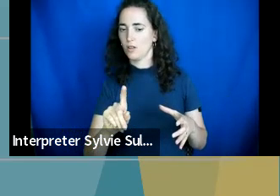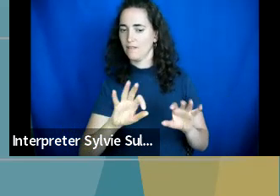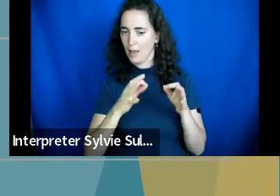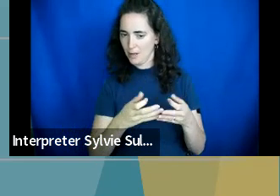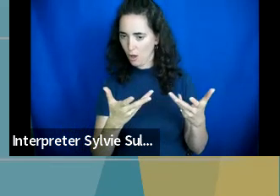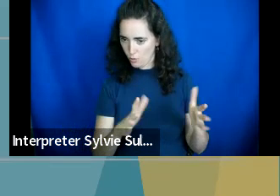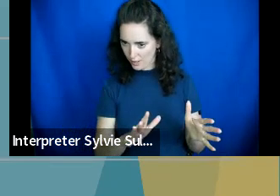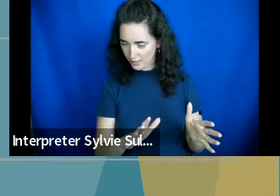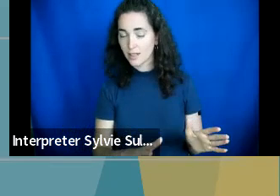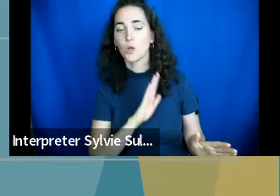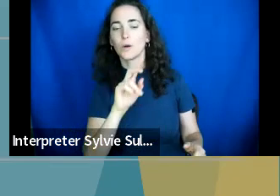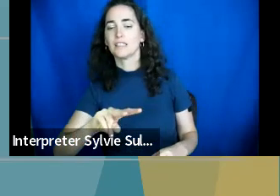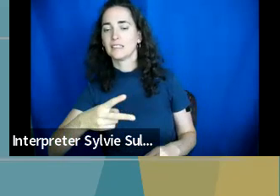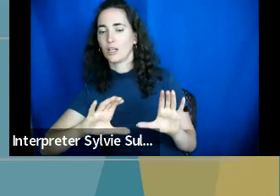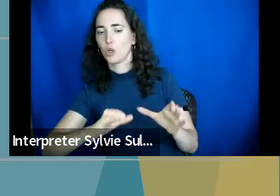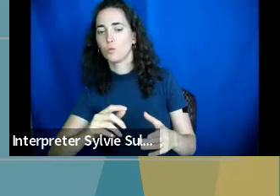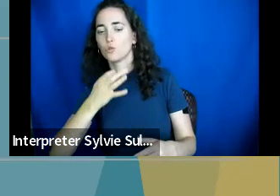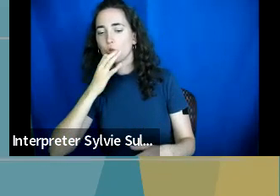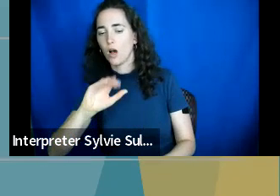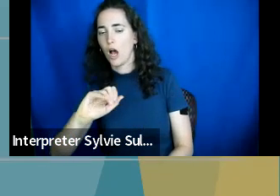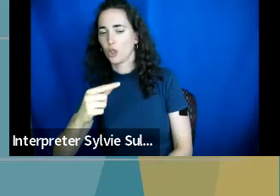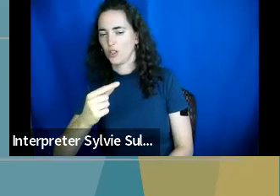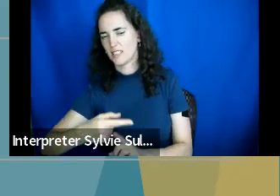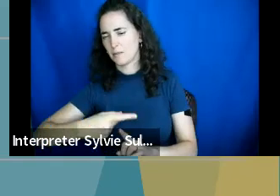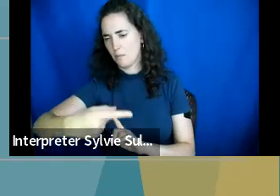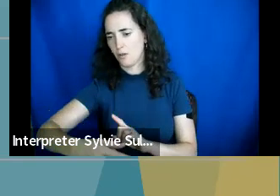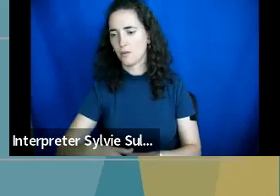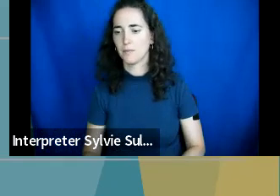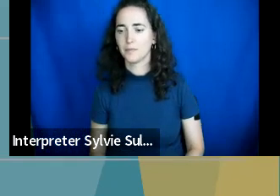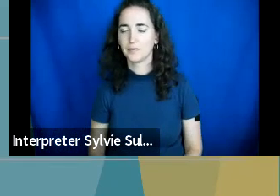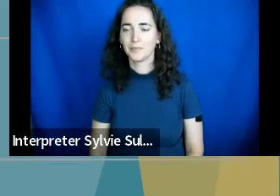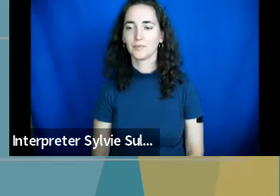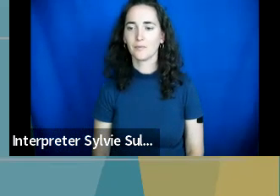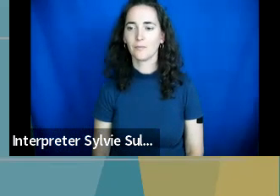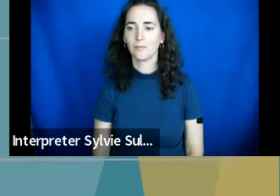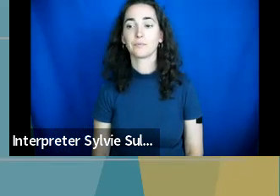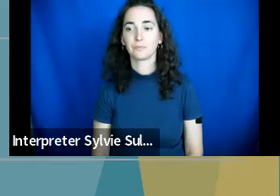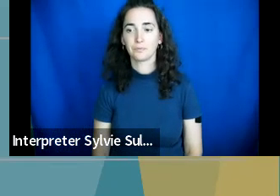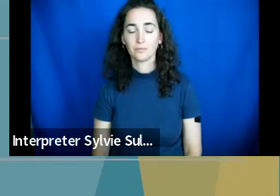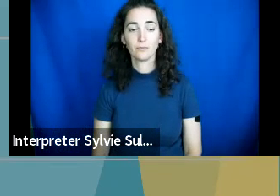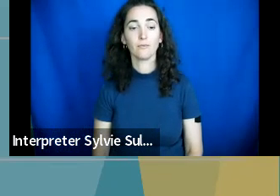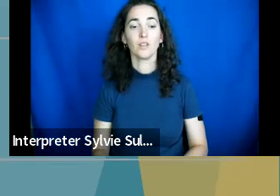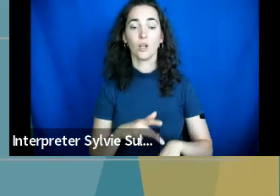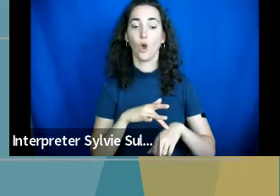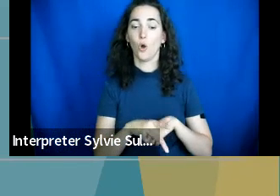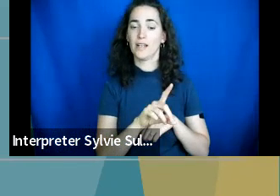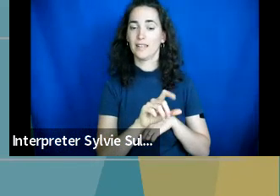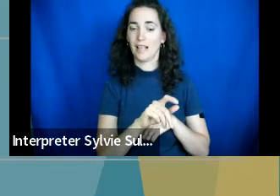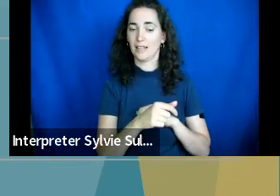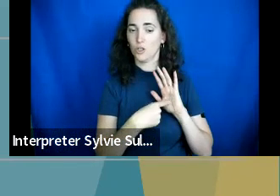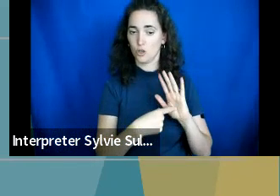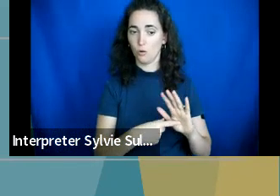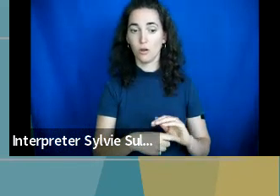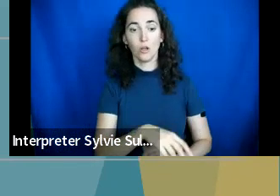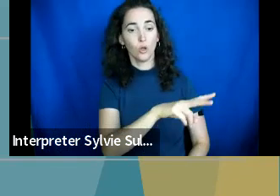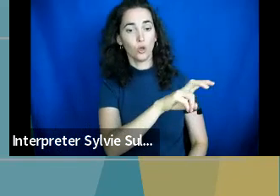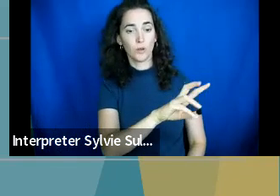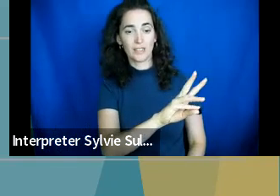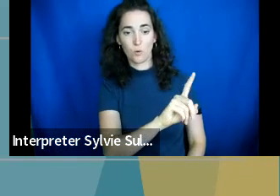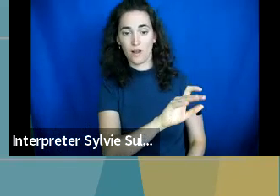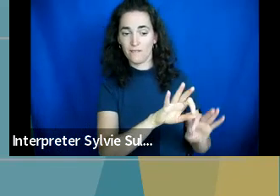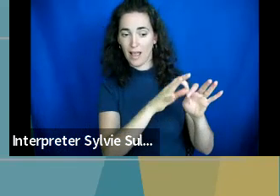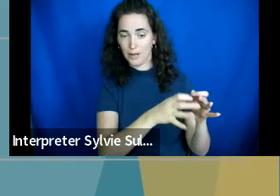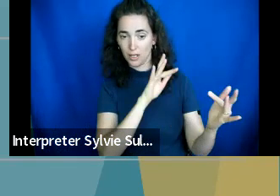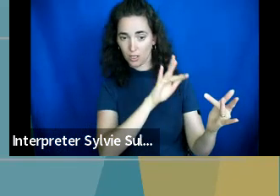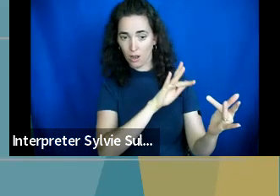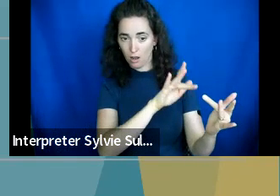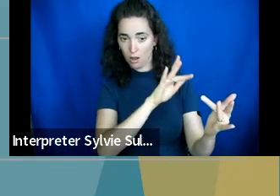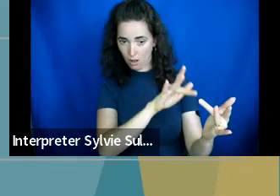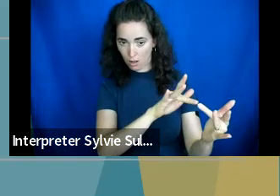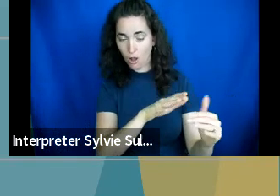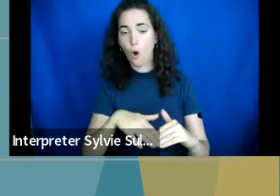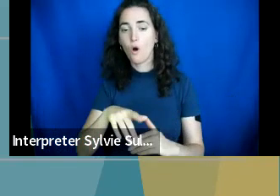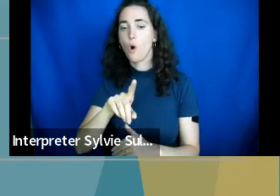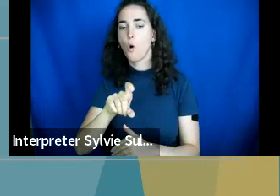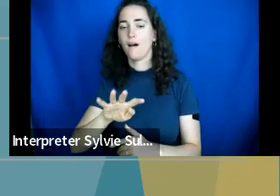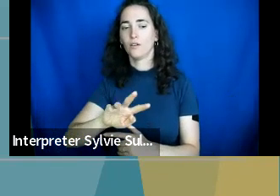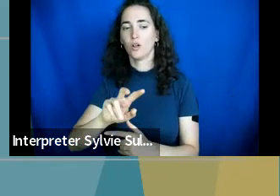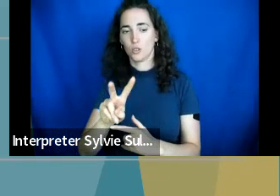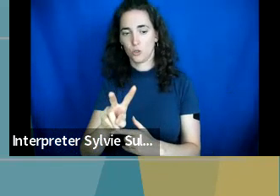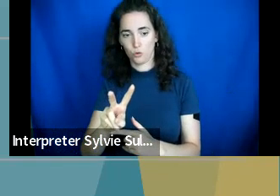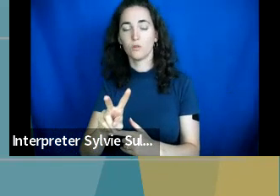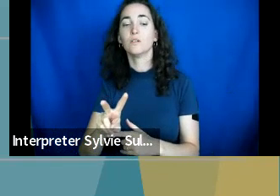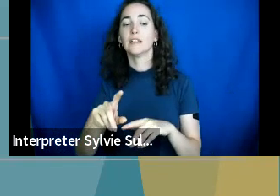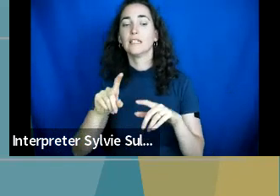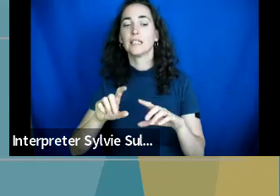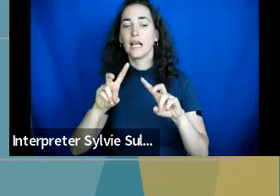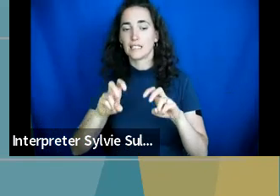And we'll launch a second one in august So next month the collaborative data demonstrates that of the 261 families that were outreached over 142 of those families